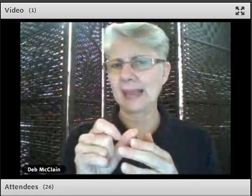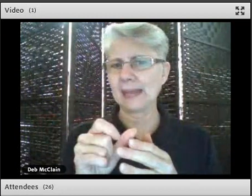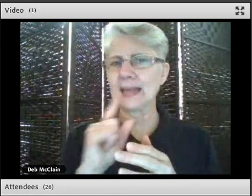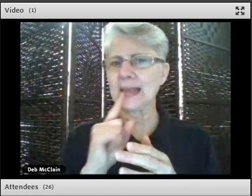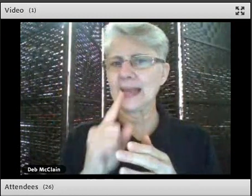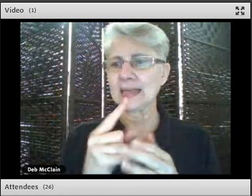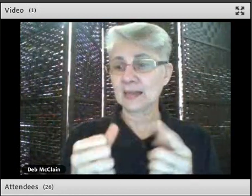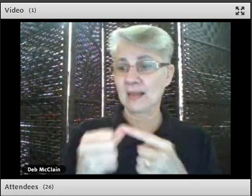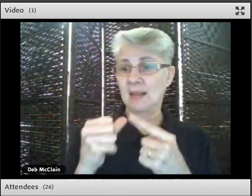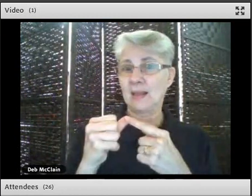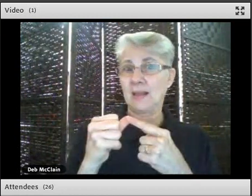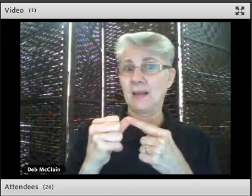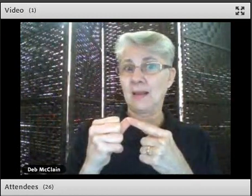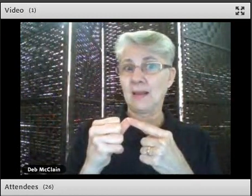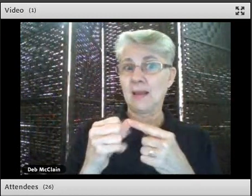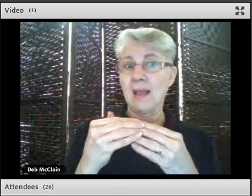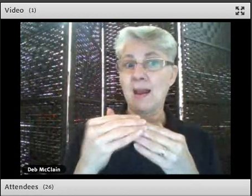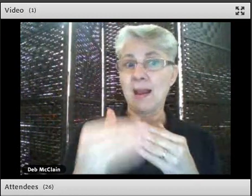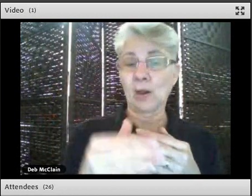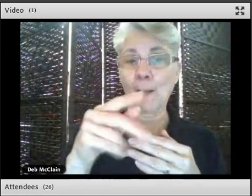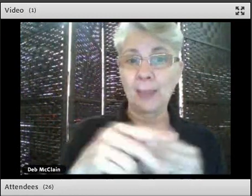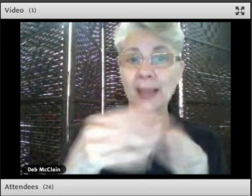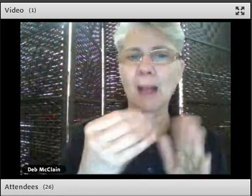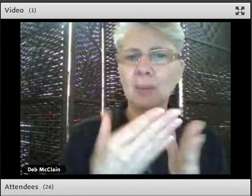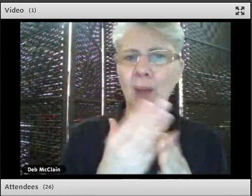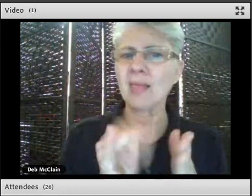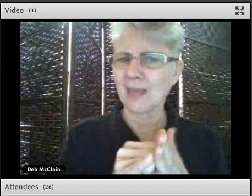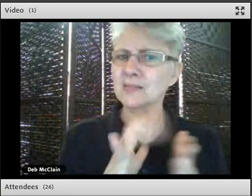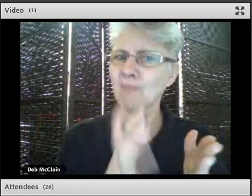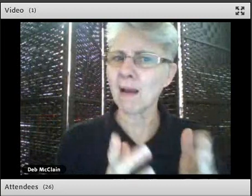There can be times when the "C" copyright date